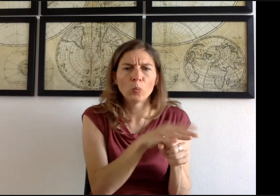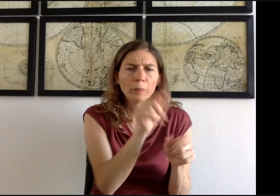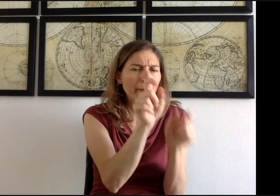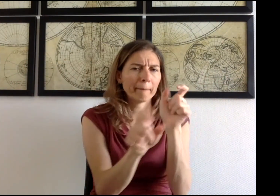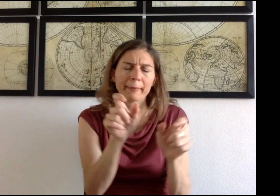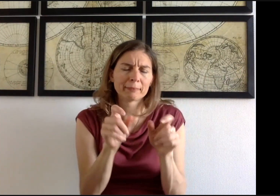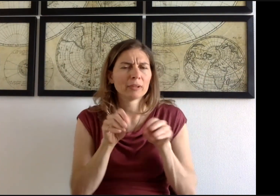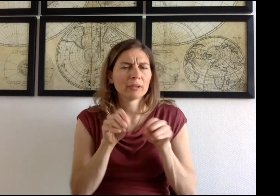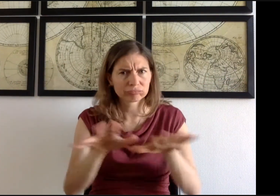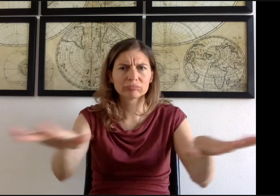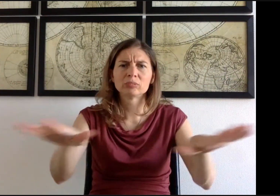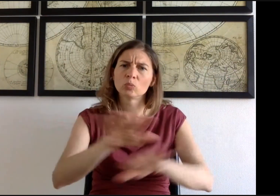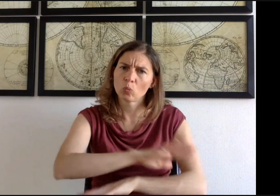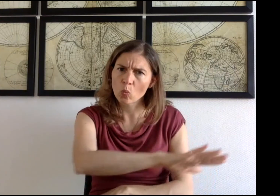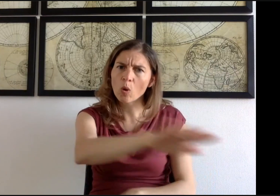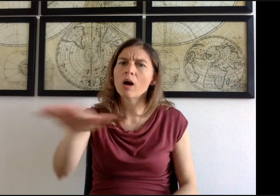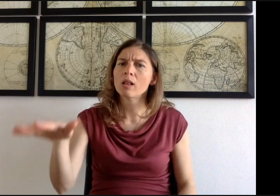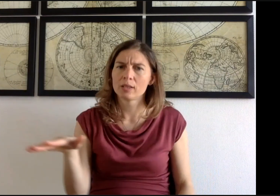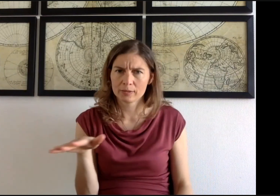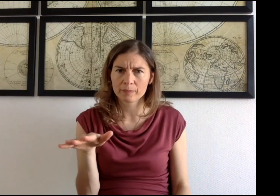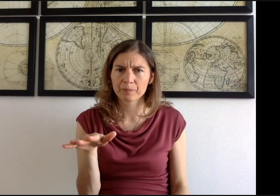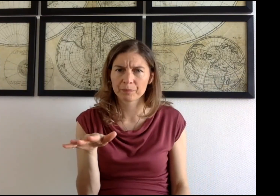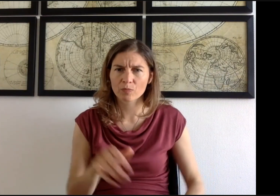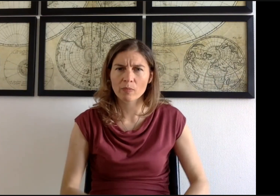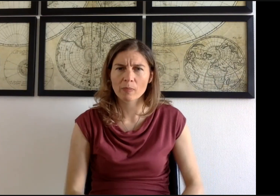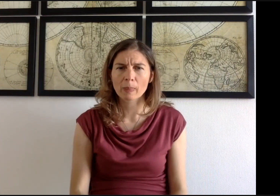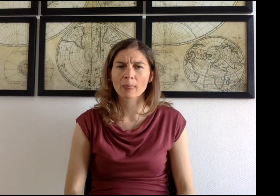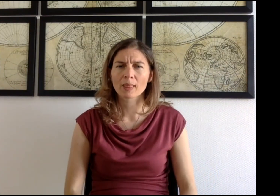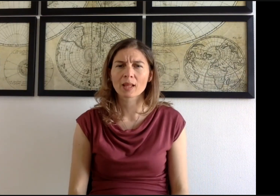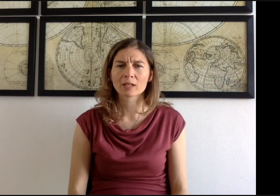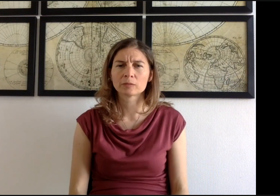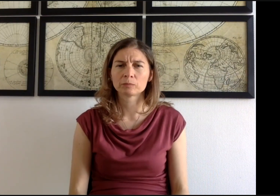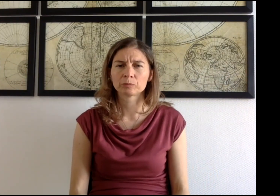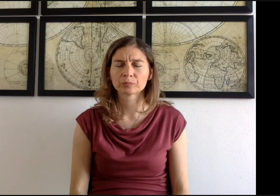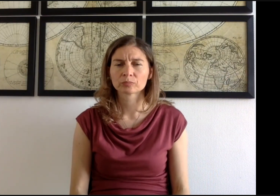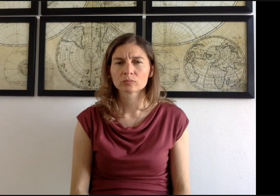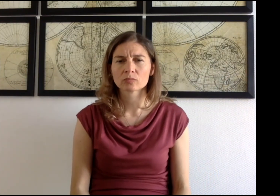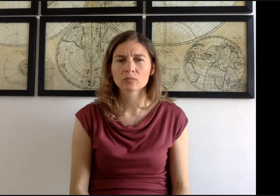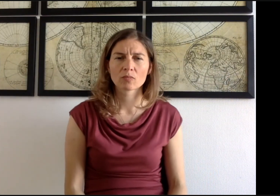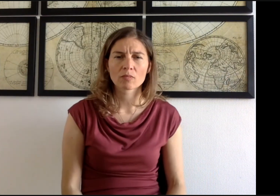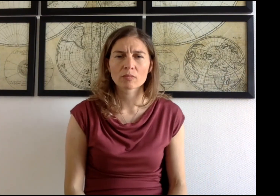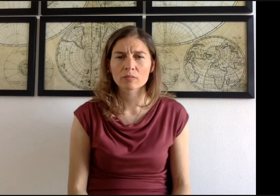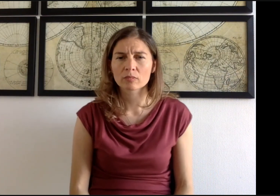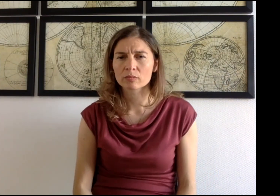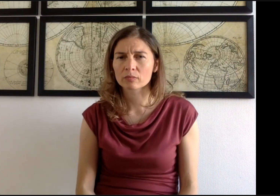I do understand that EU countries and world countries in general